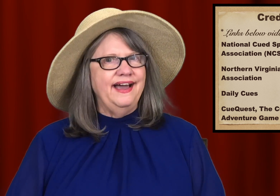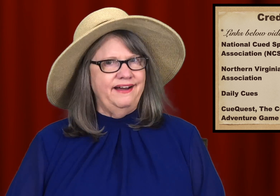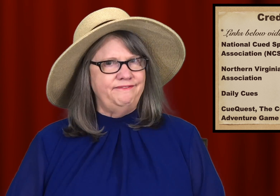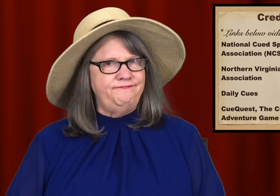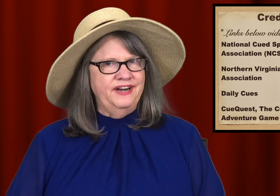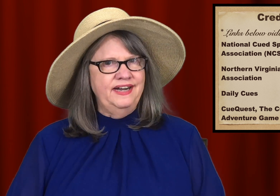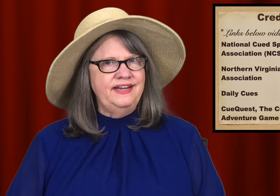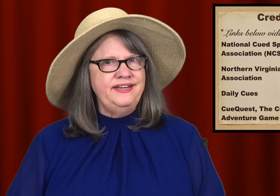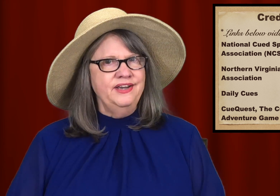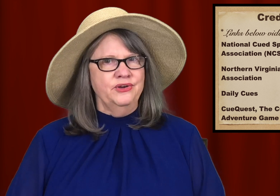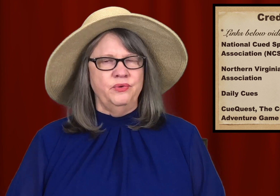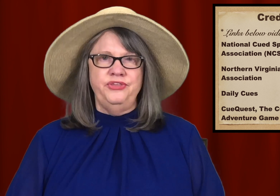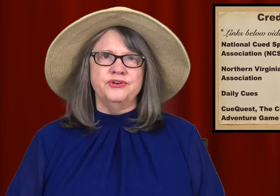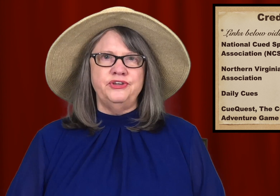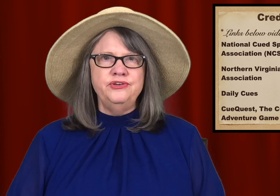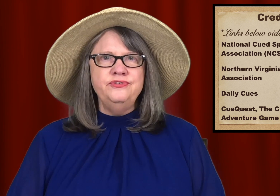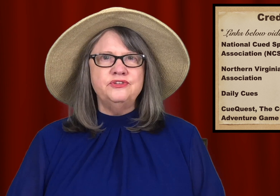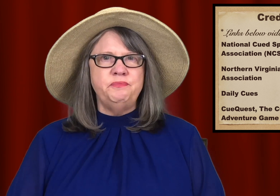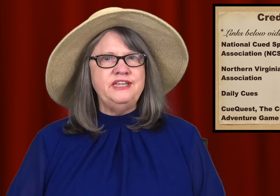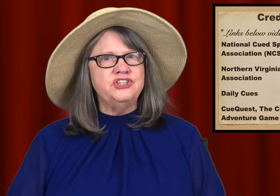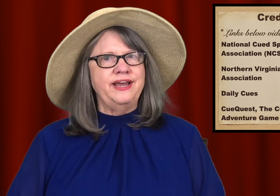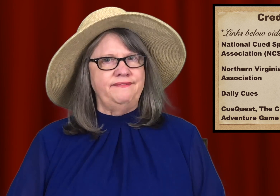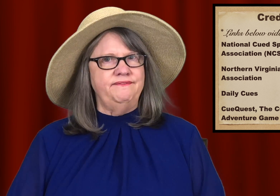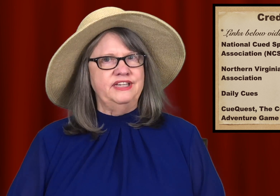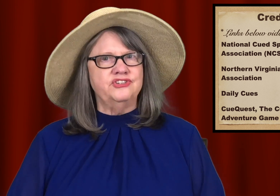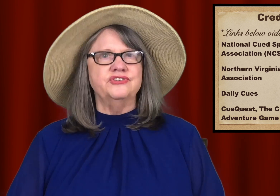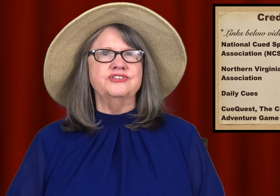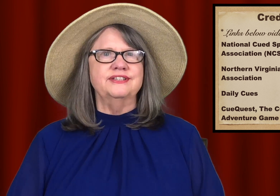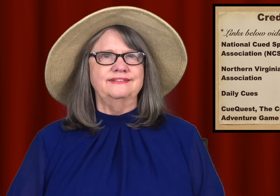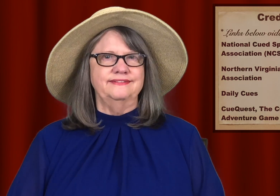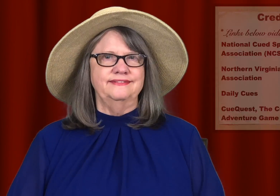Have fun with your Cued Speech adventures! 🤔